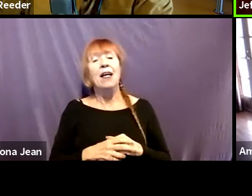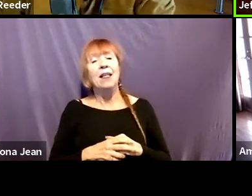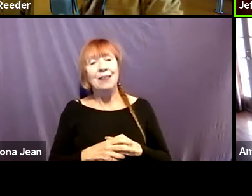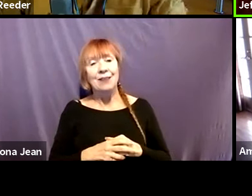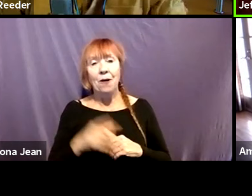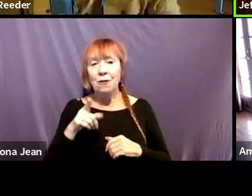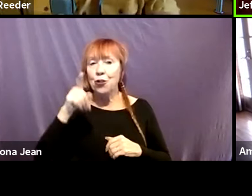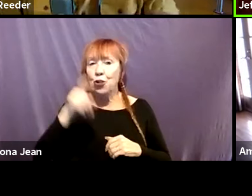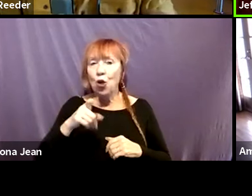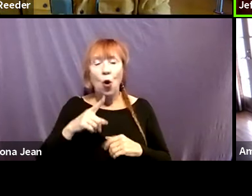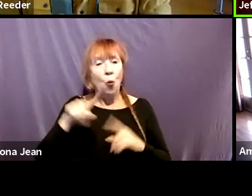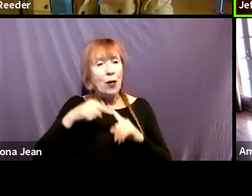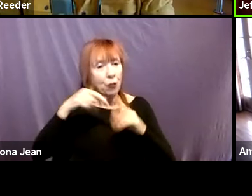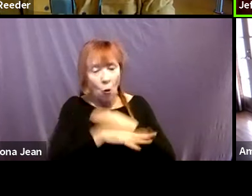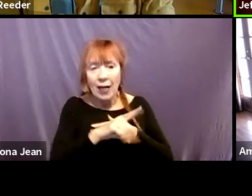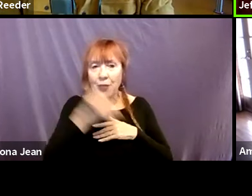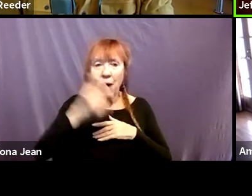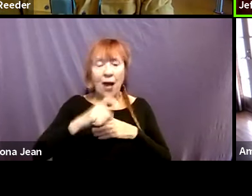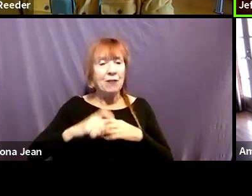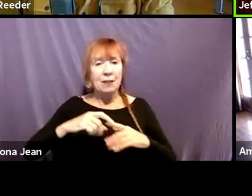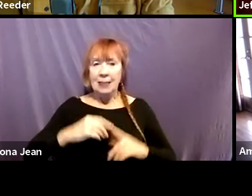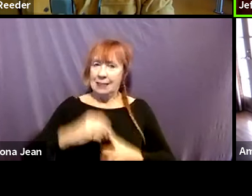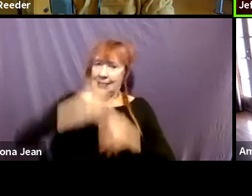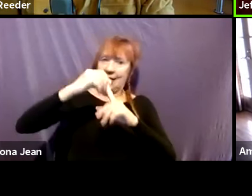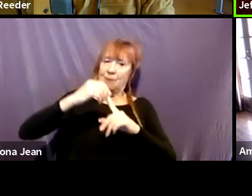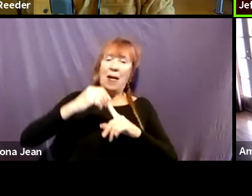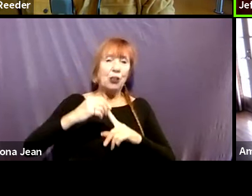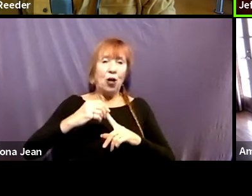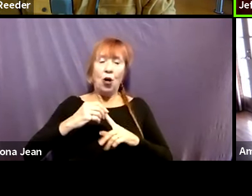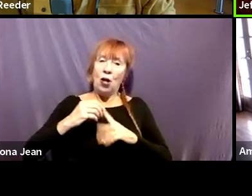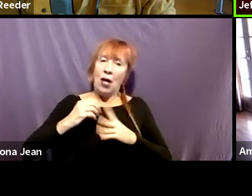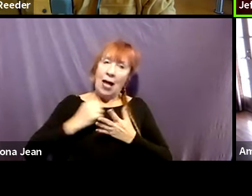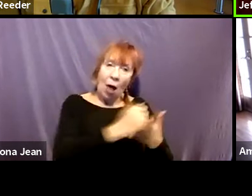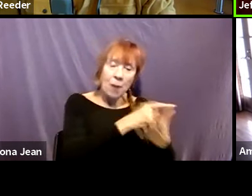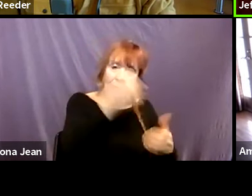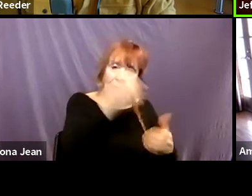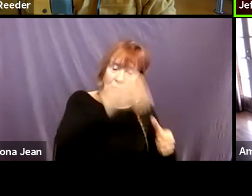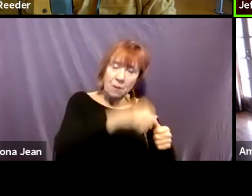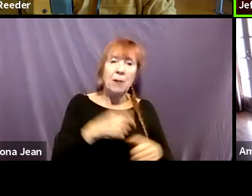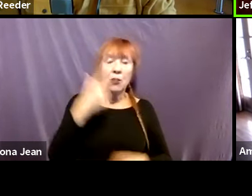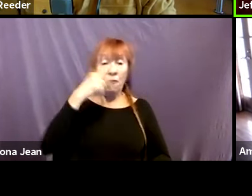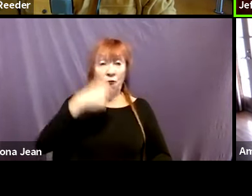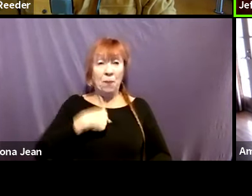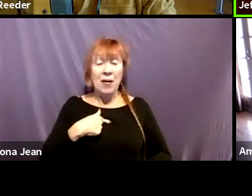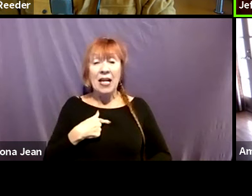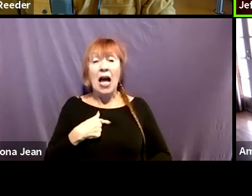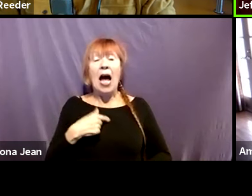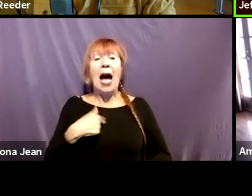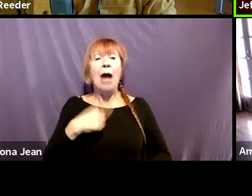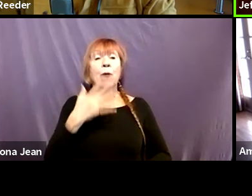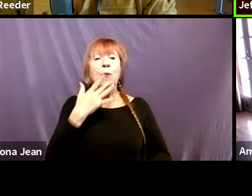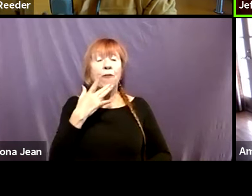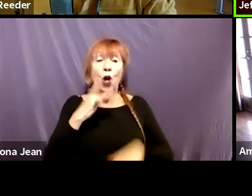and letting them remember you. So, you know, I think I like earlier, or right after lunch is my favorite time. Yeah.